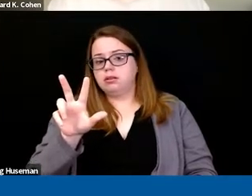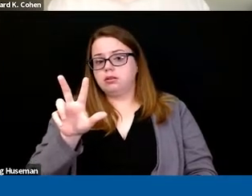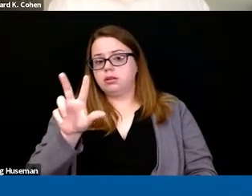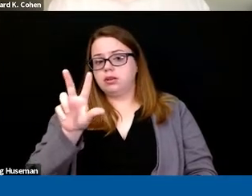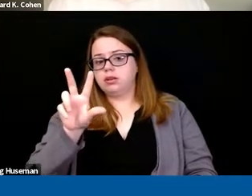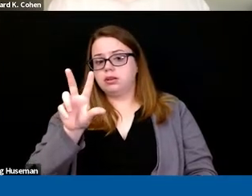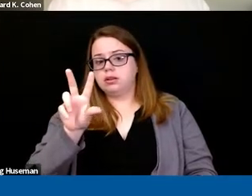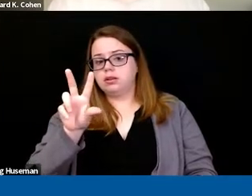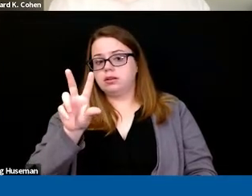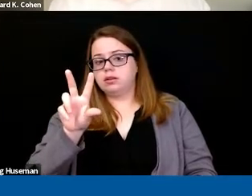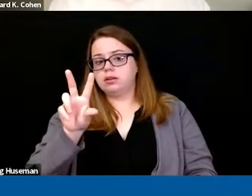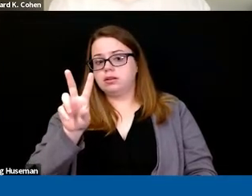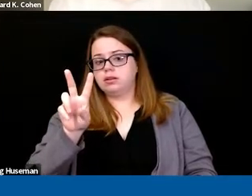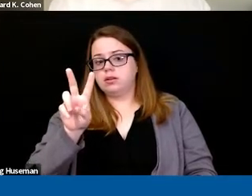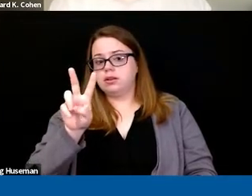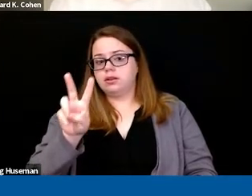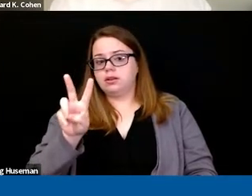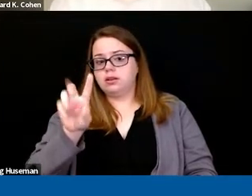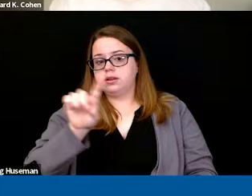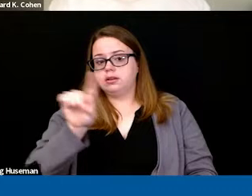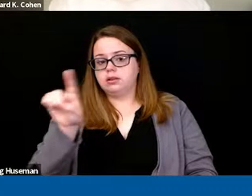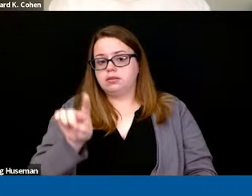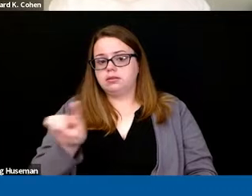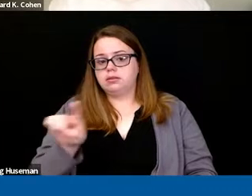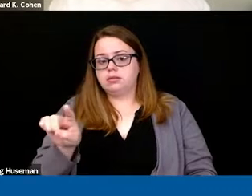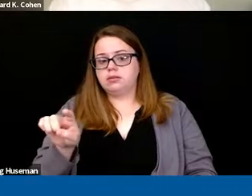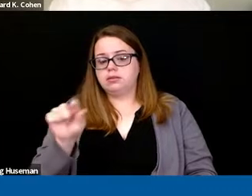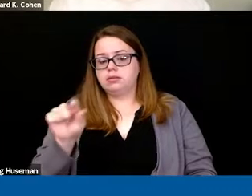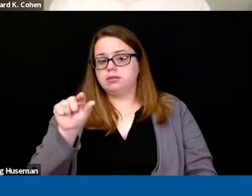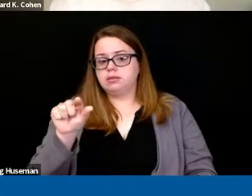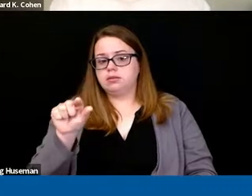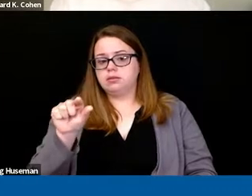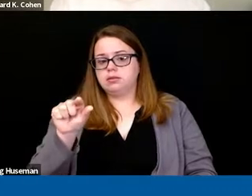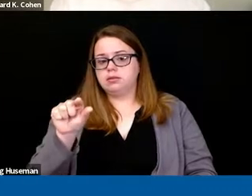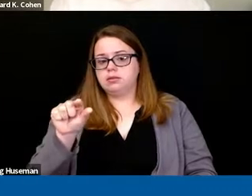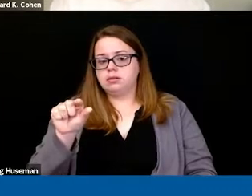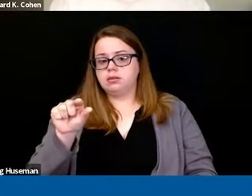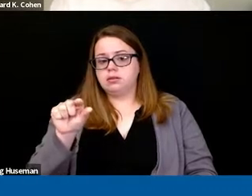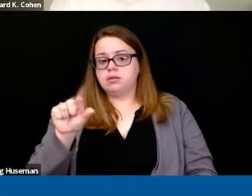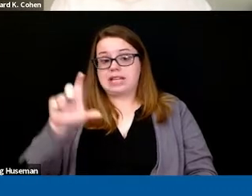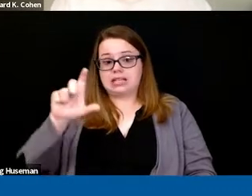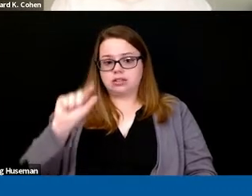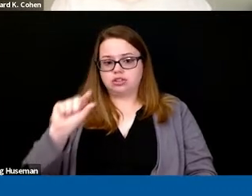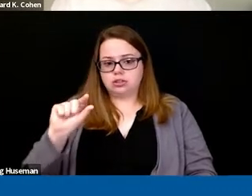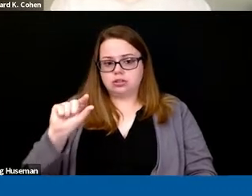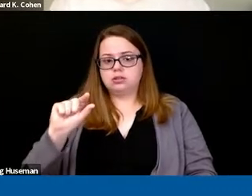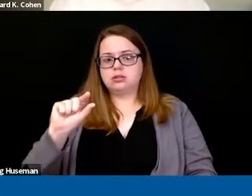forward slash, the number three, v as in Victor, z as in zebra, G as in George, capital G as in George,